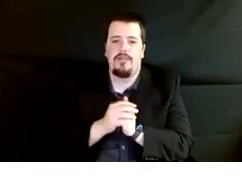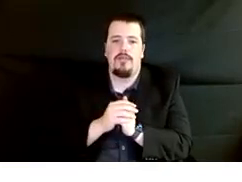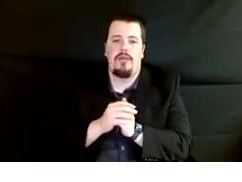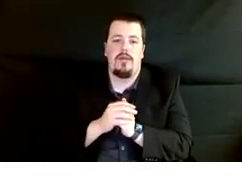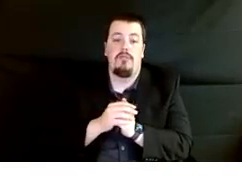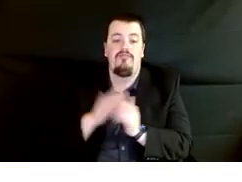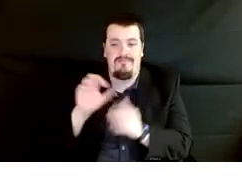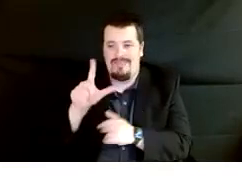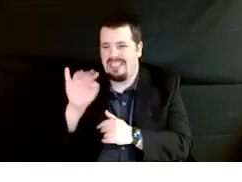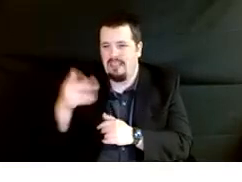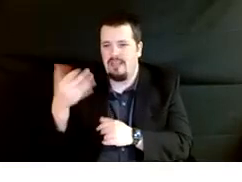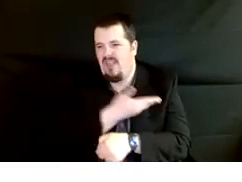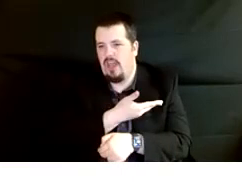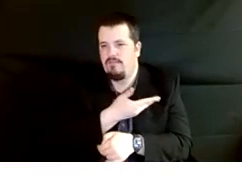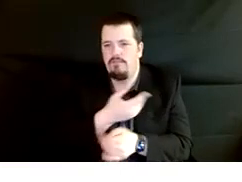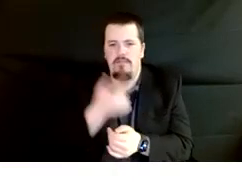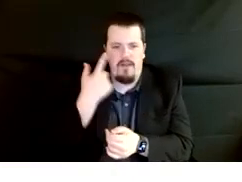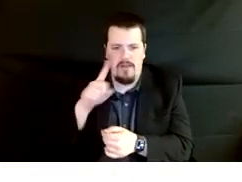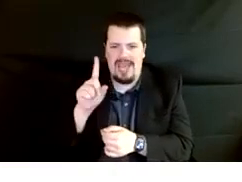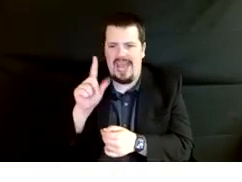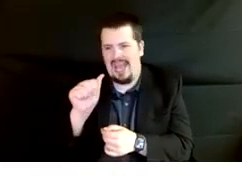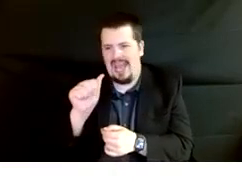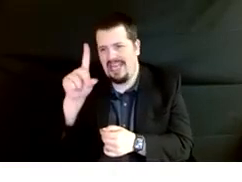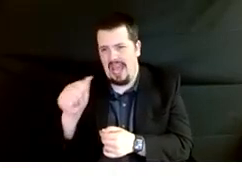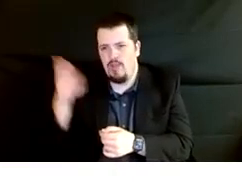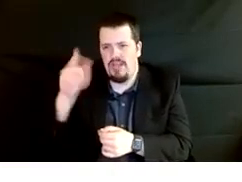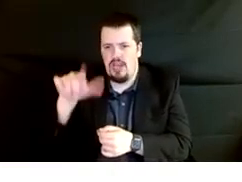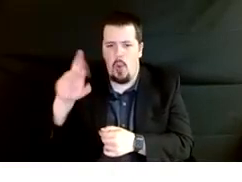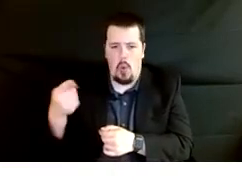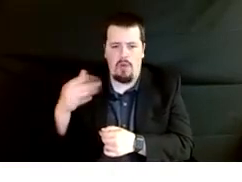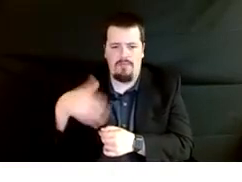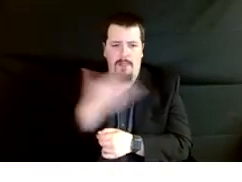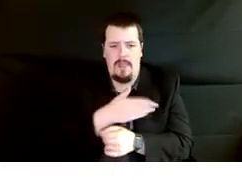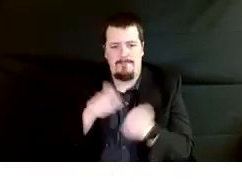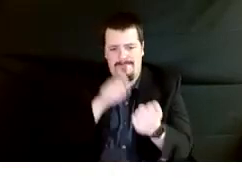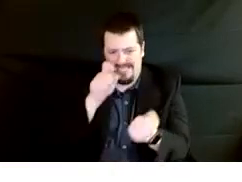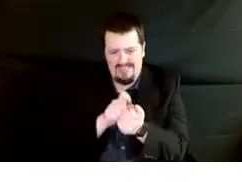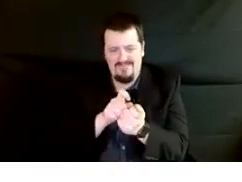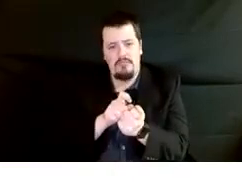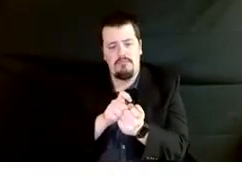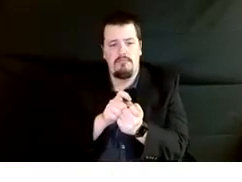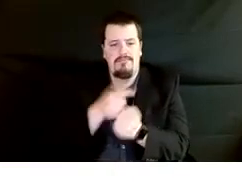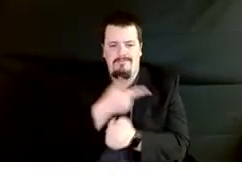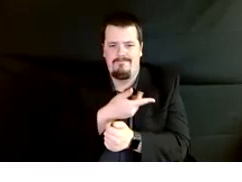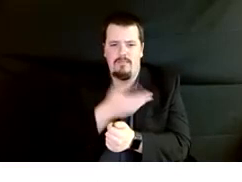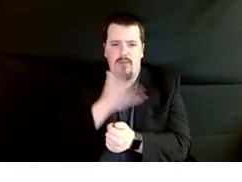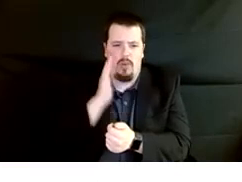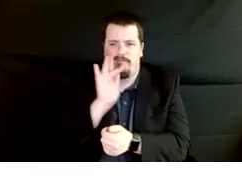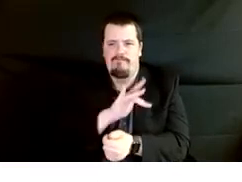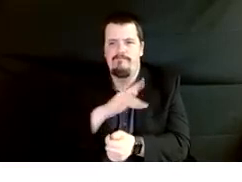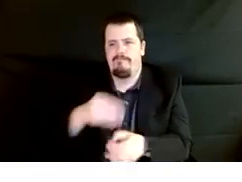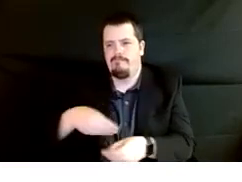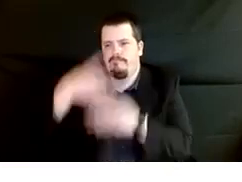there to adapresentations.org and that specific link will bring you to the health care one